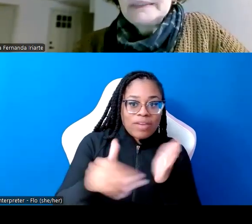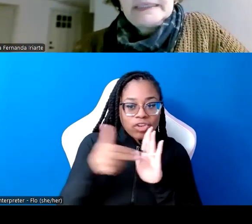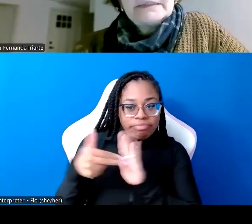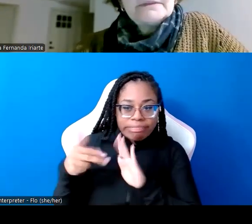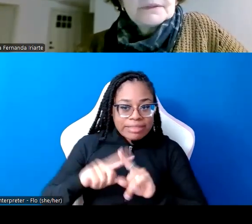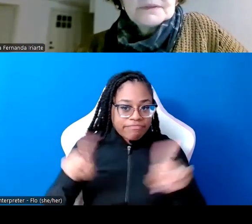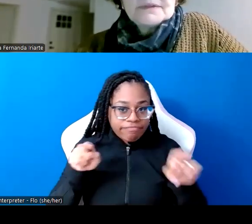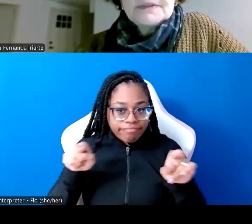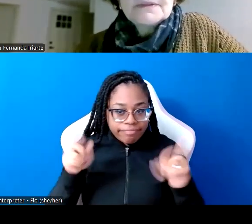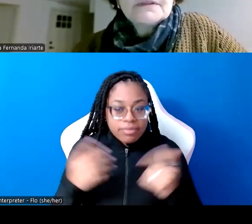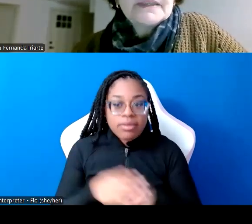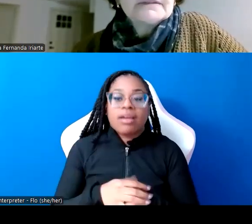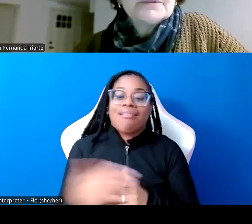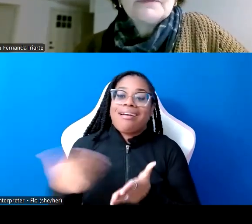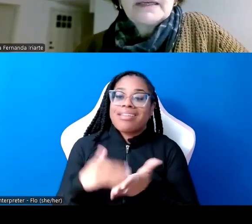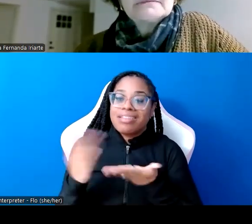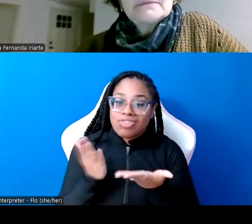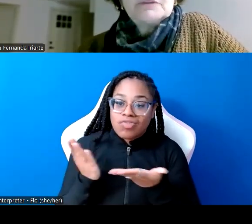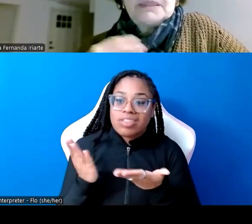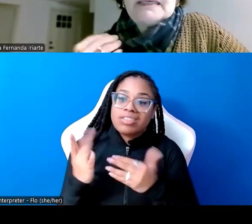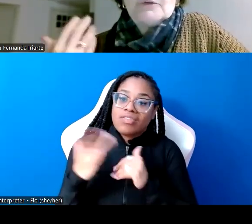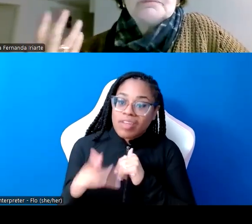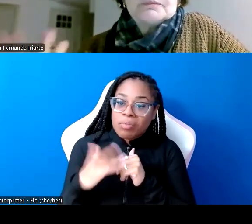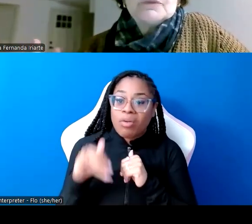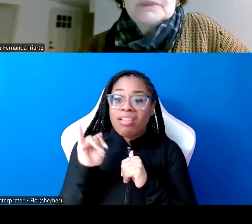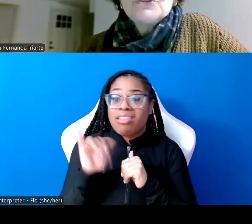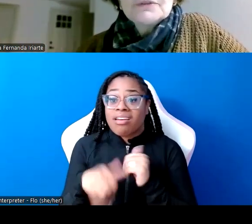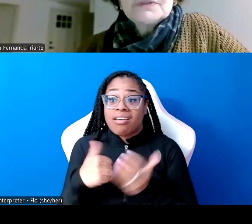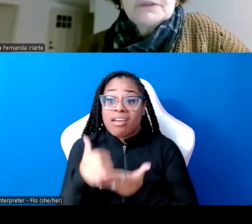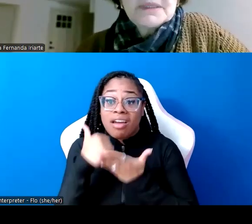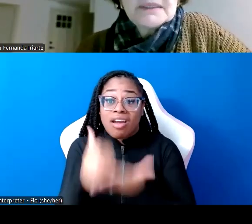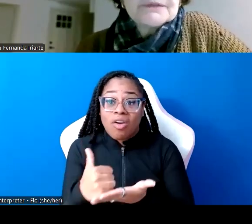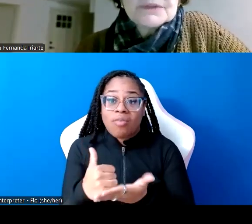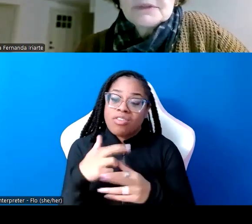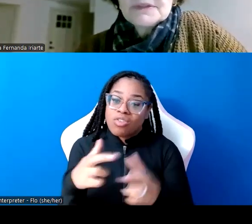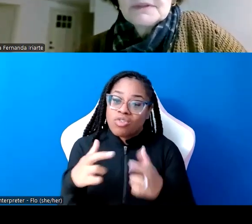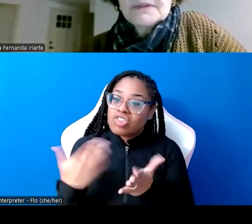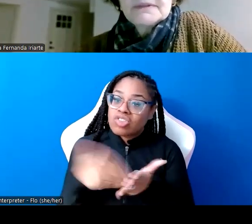Again, the services that are available that could help the regional center pay for services